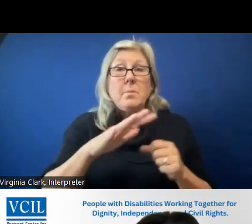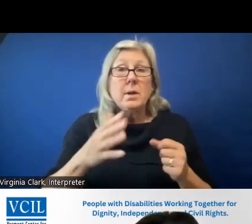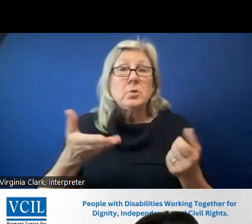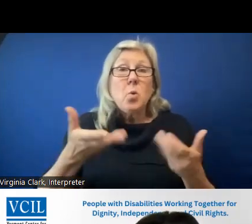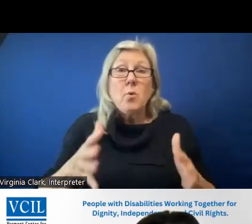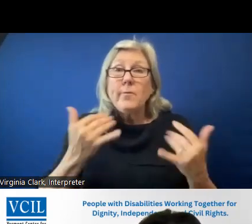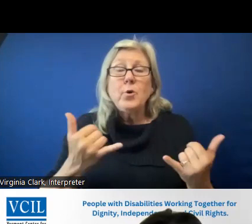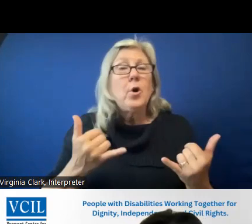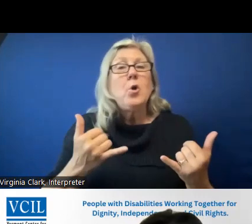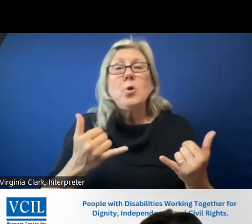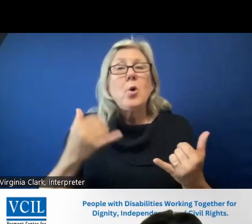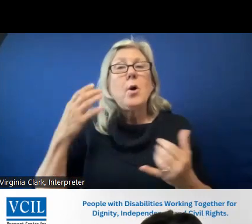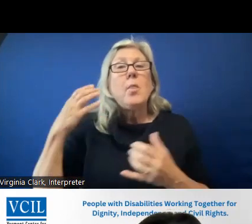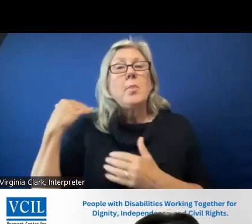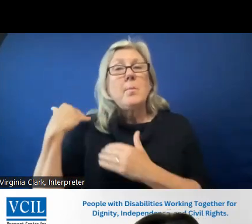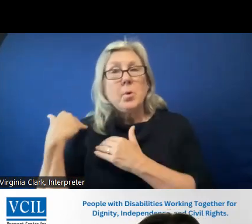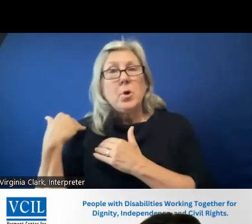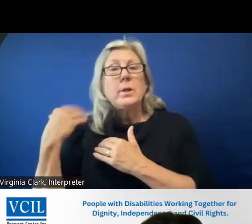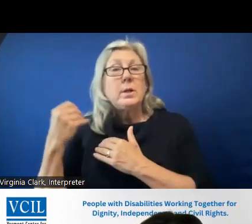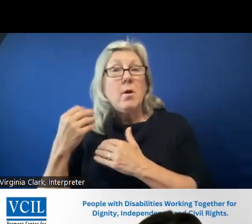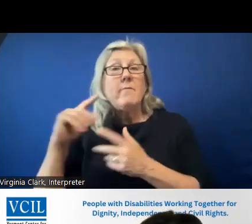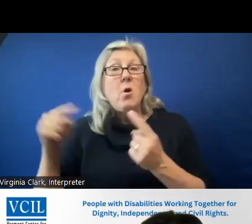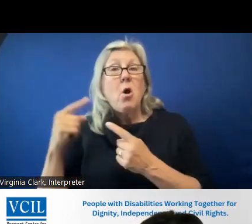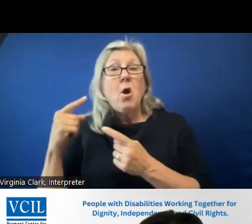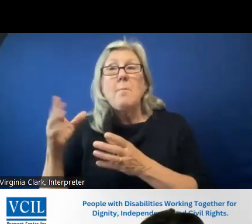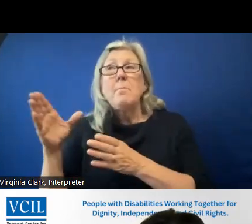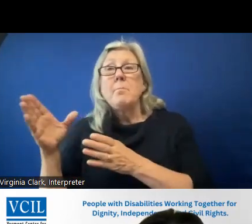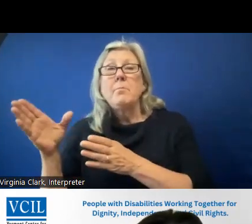those who are the most vulnerable. And there must be a place at the table for